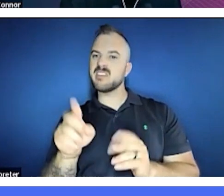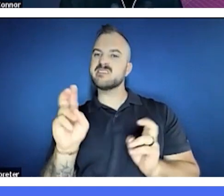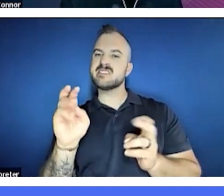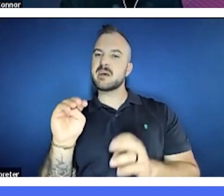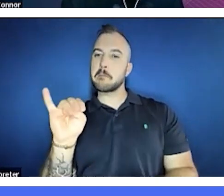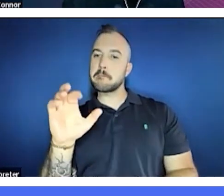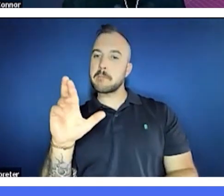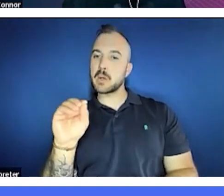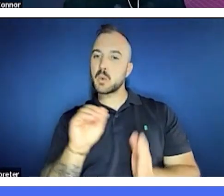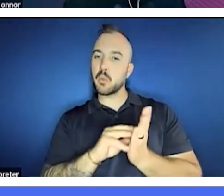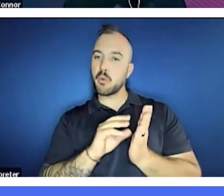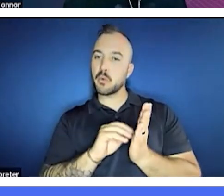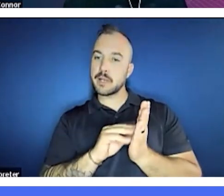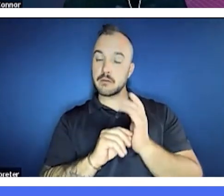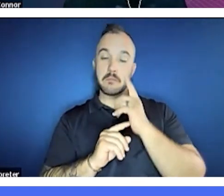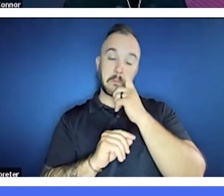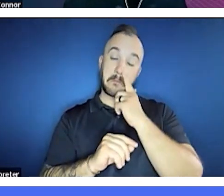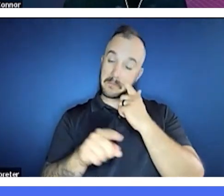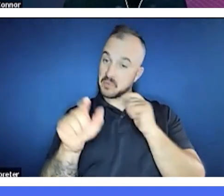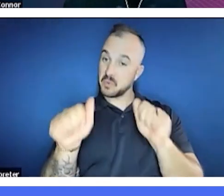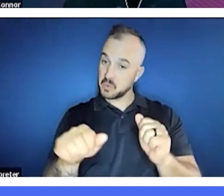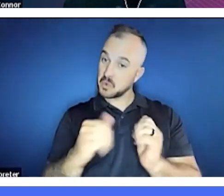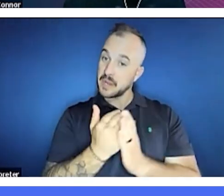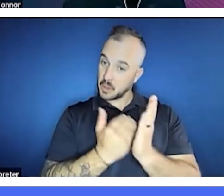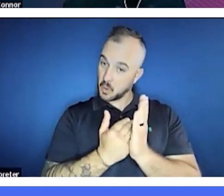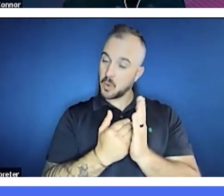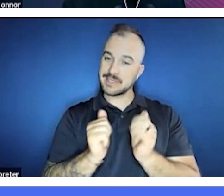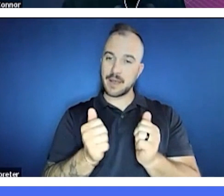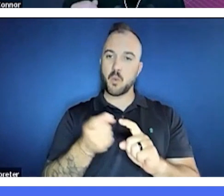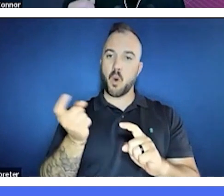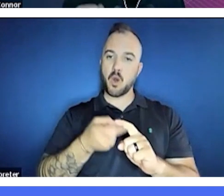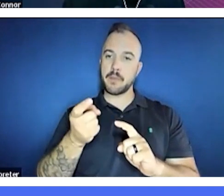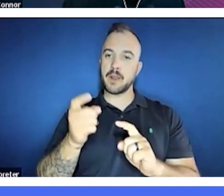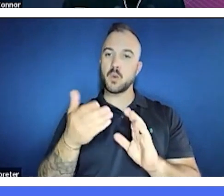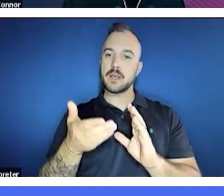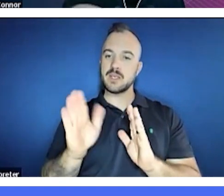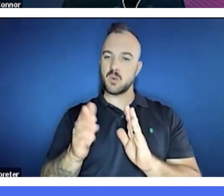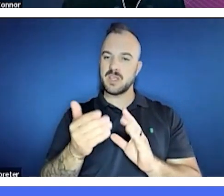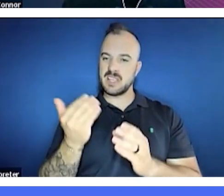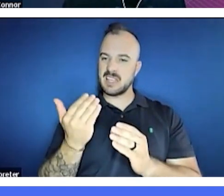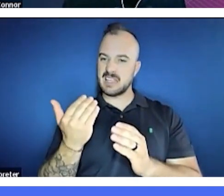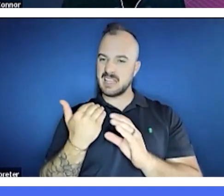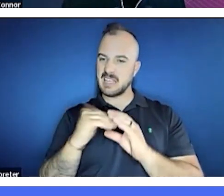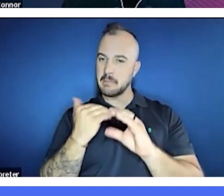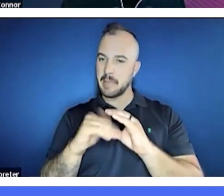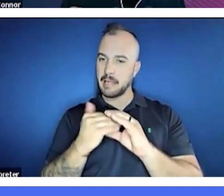Now, you could go take a course on how to automate your email inbox, but you could also just do it little bit by bit.